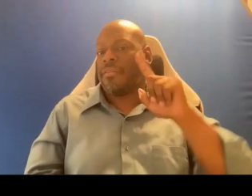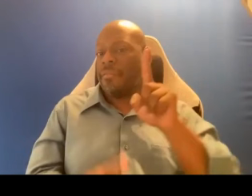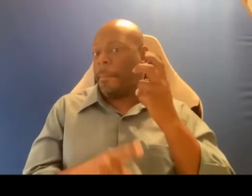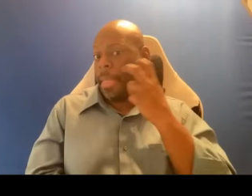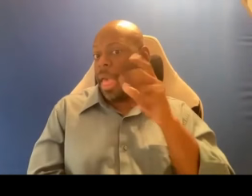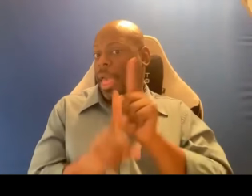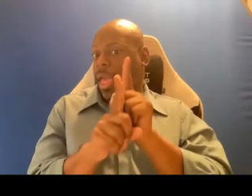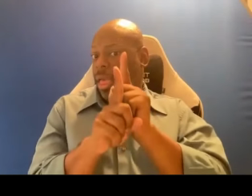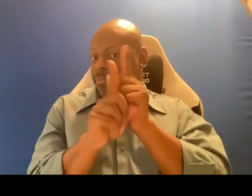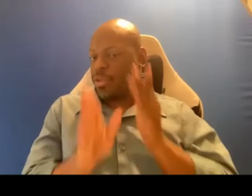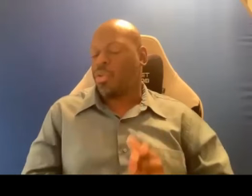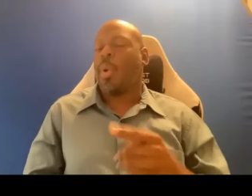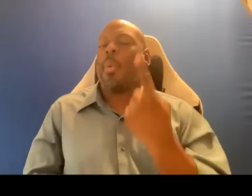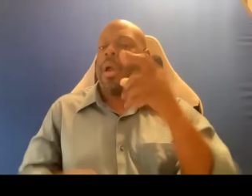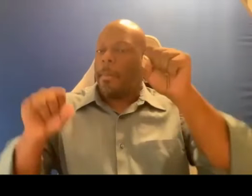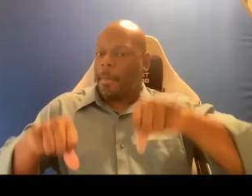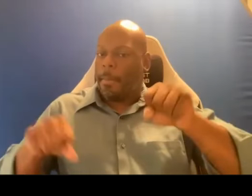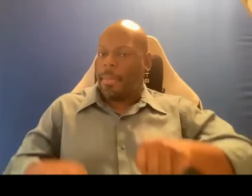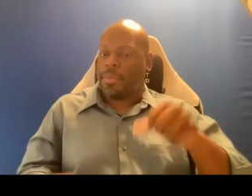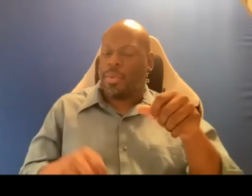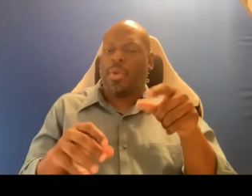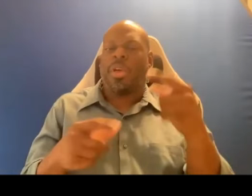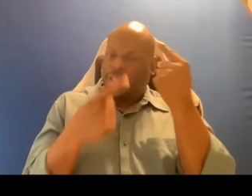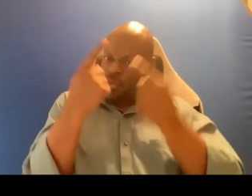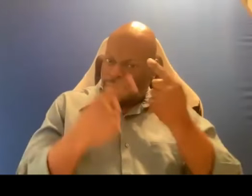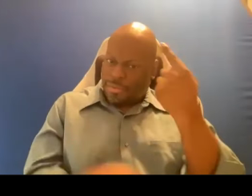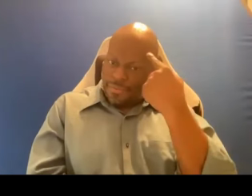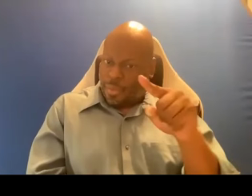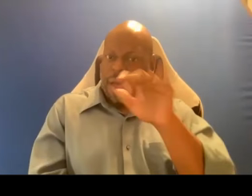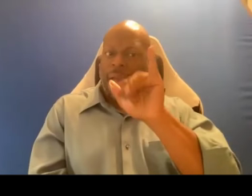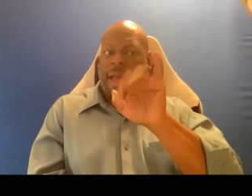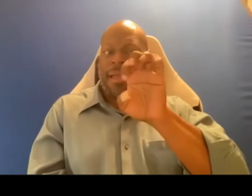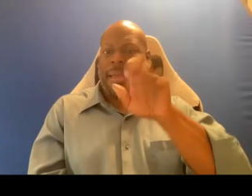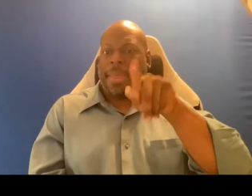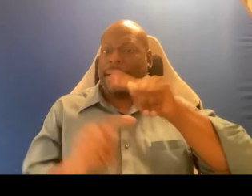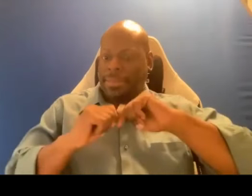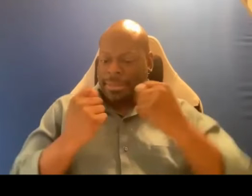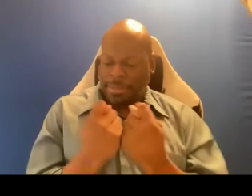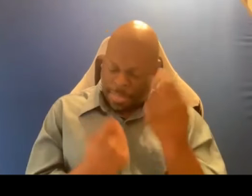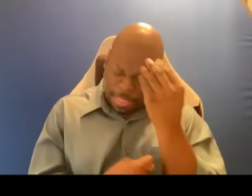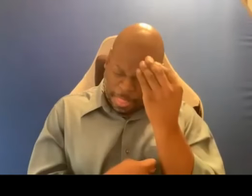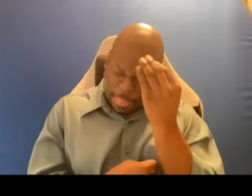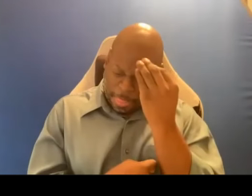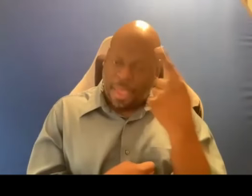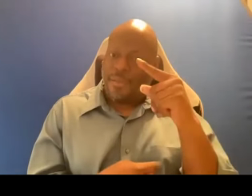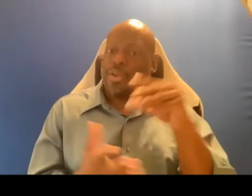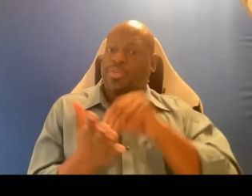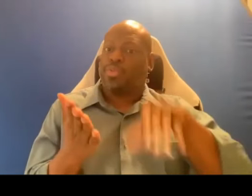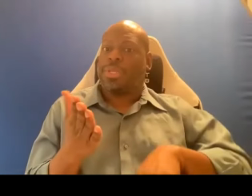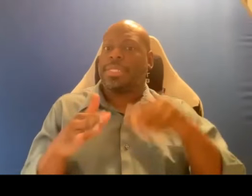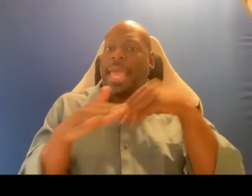team consideration to address a student's access. IEP teams should consider the unique needs of the